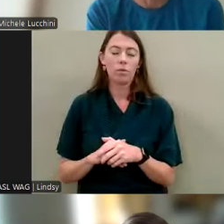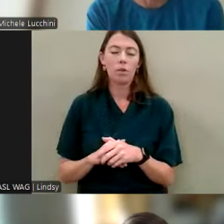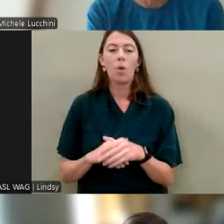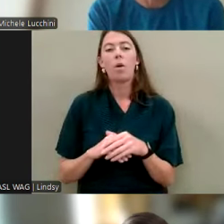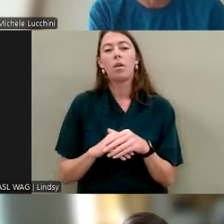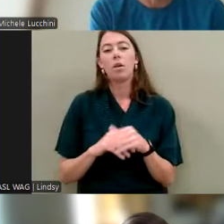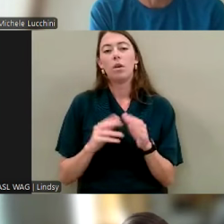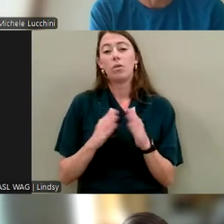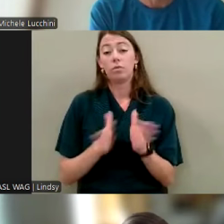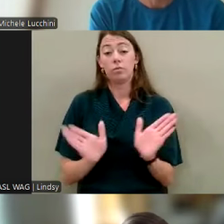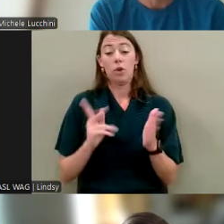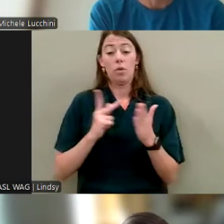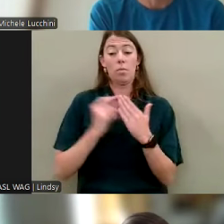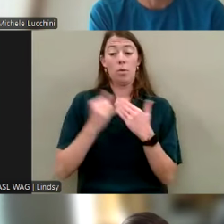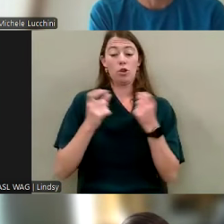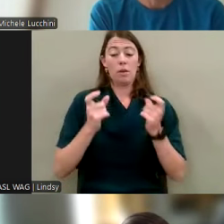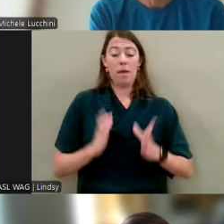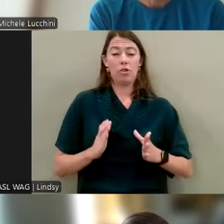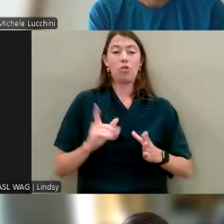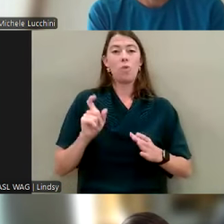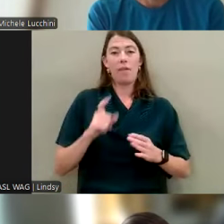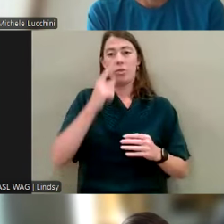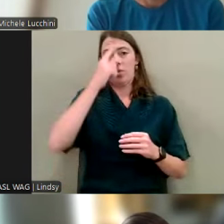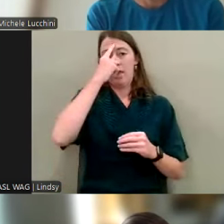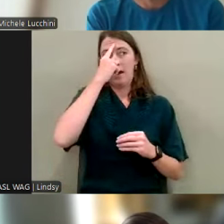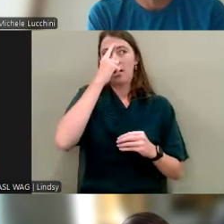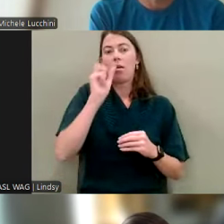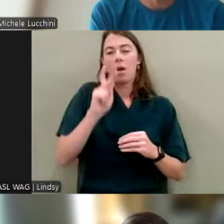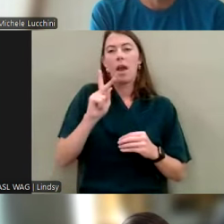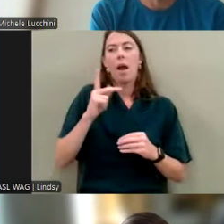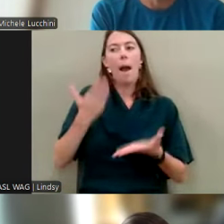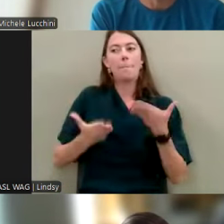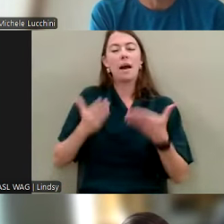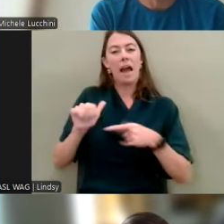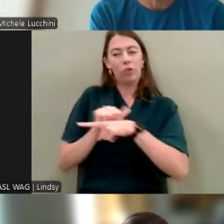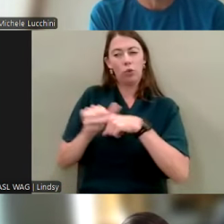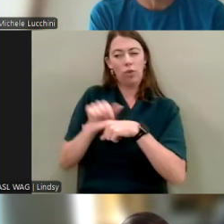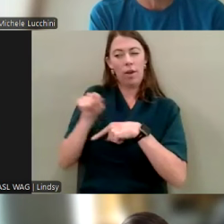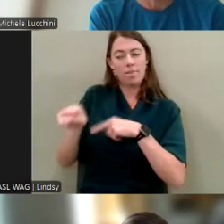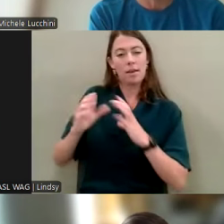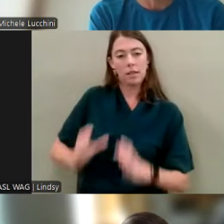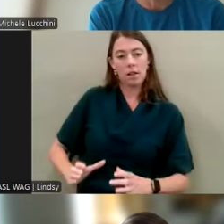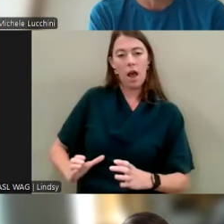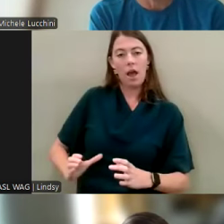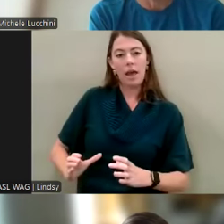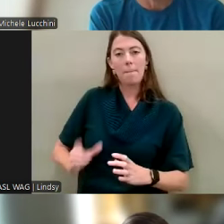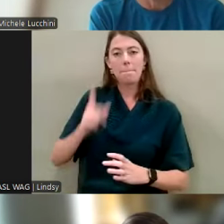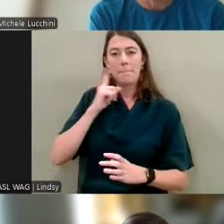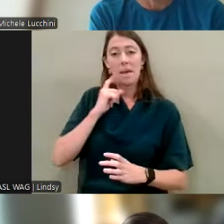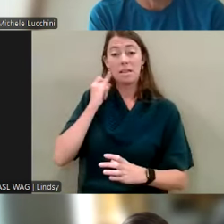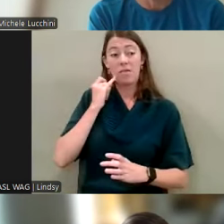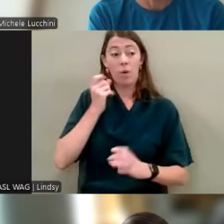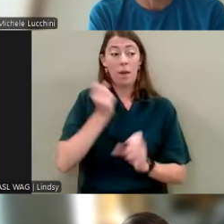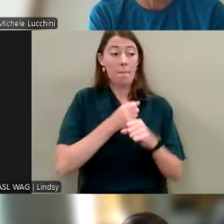client will need to be trained in order to remove any jeopardy of breaking the